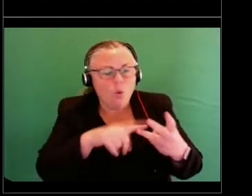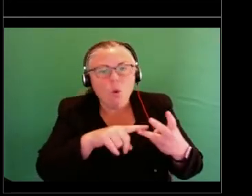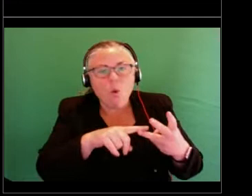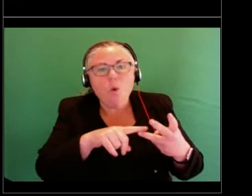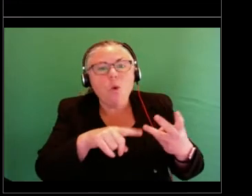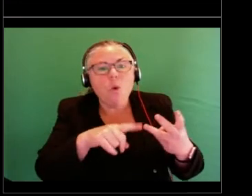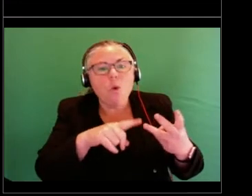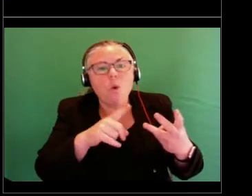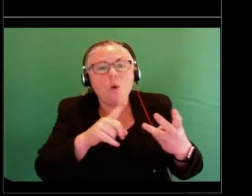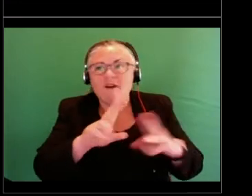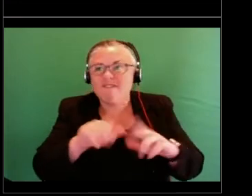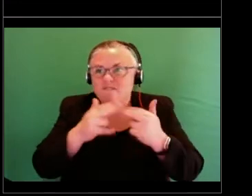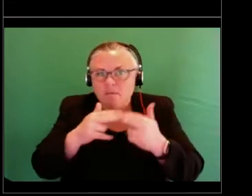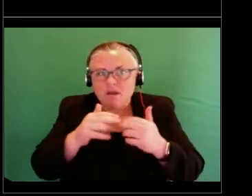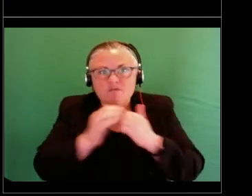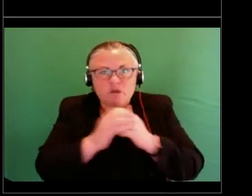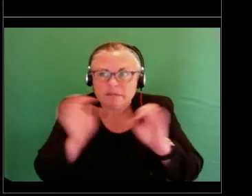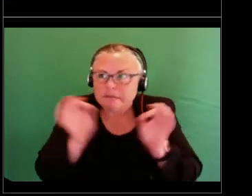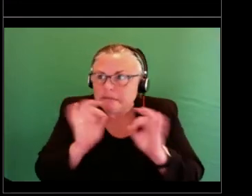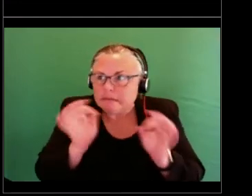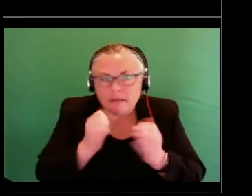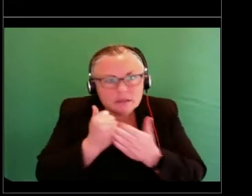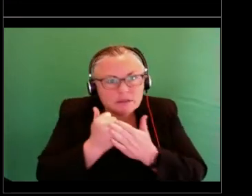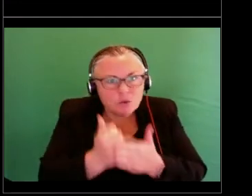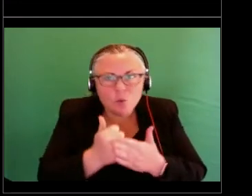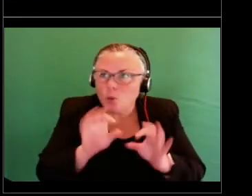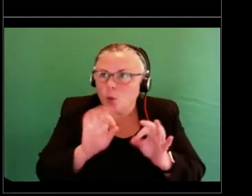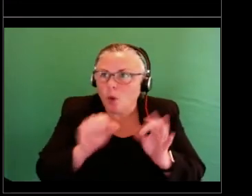as well. Thank you.